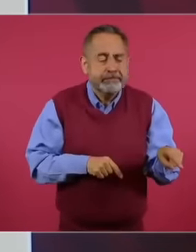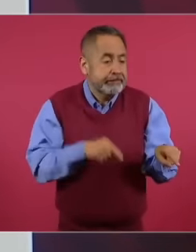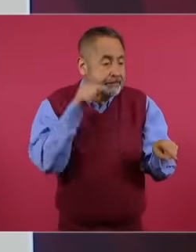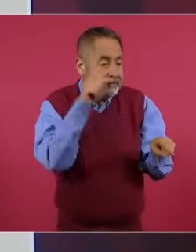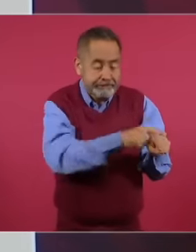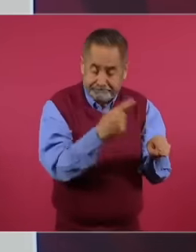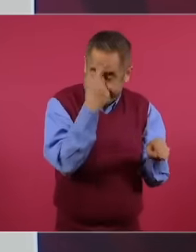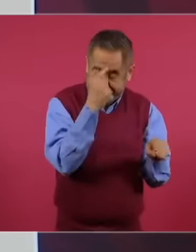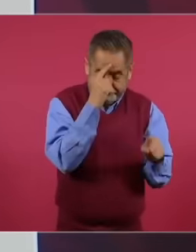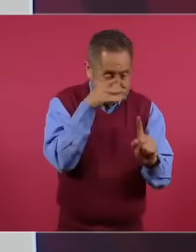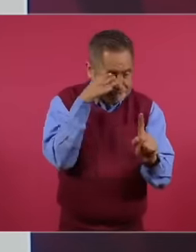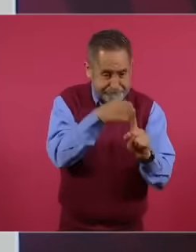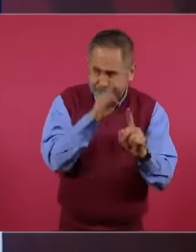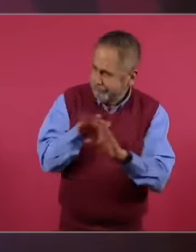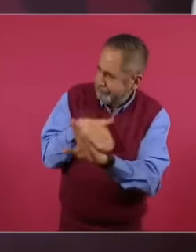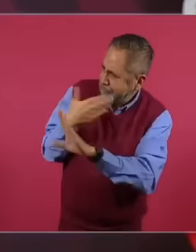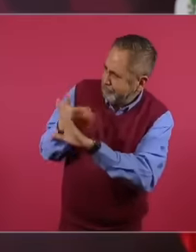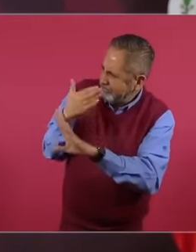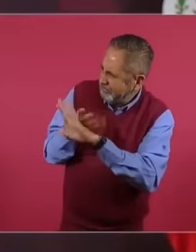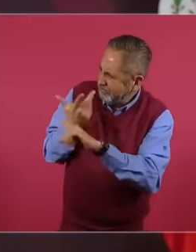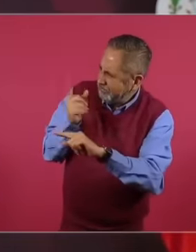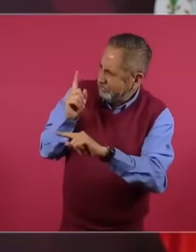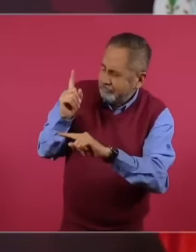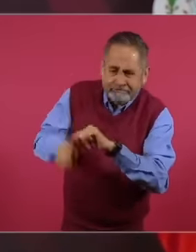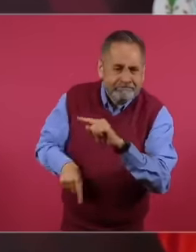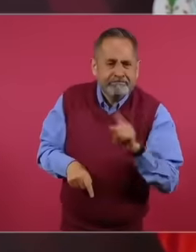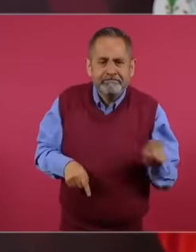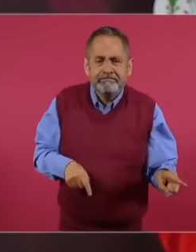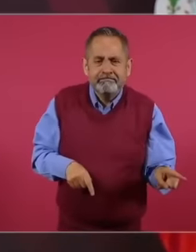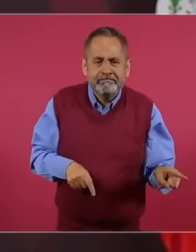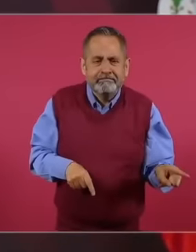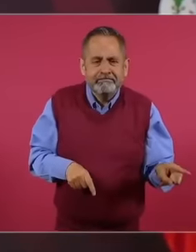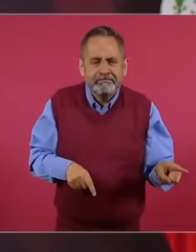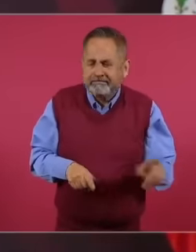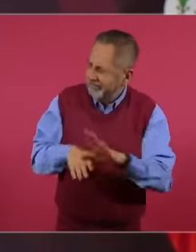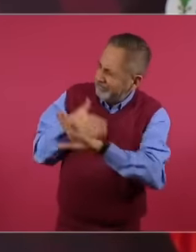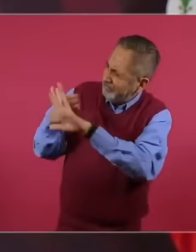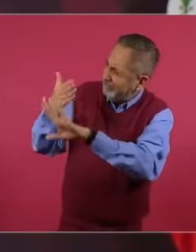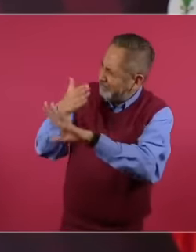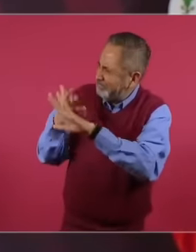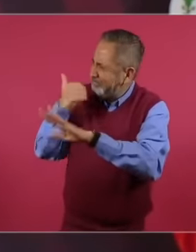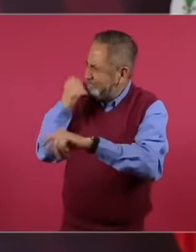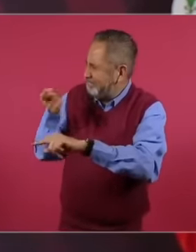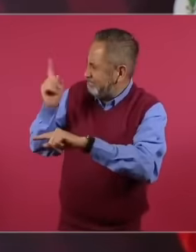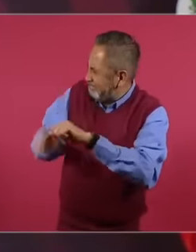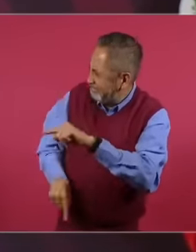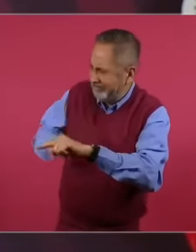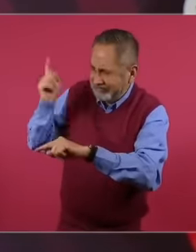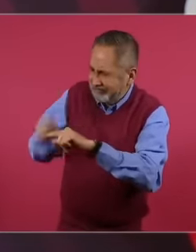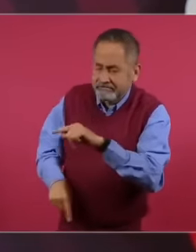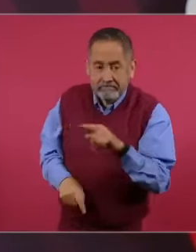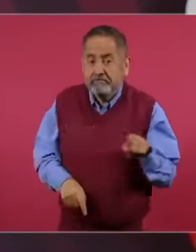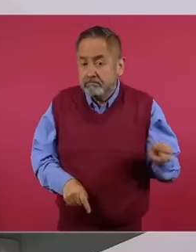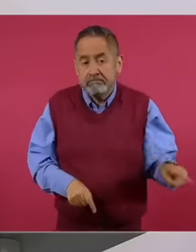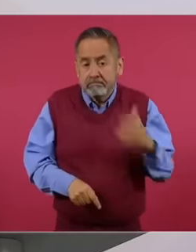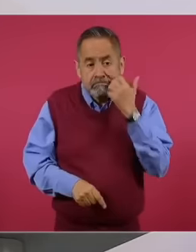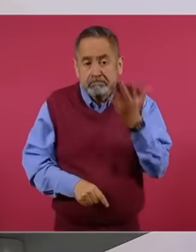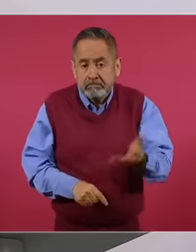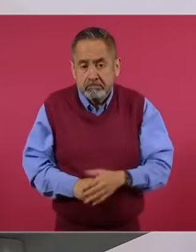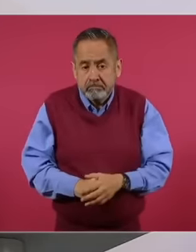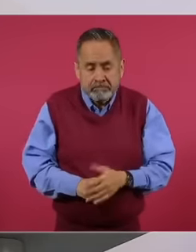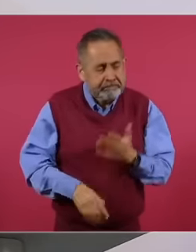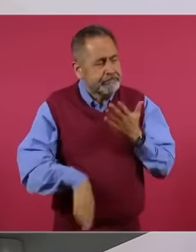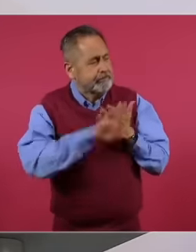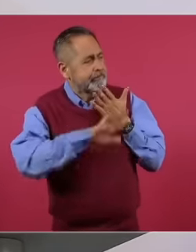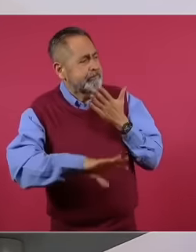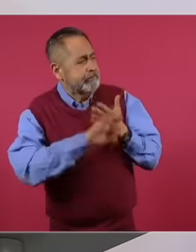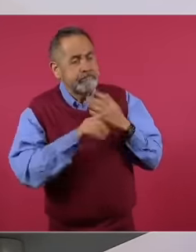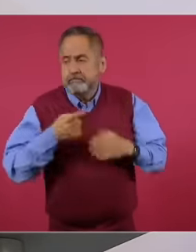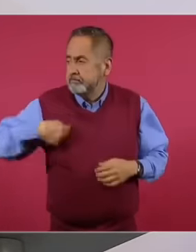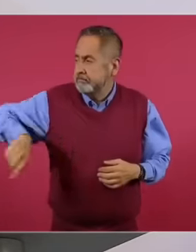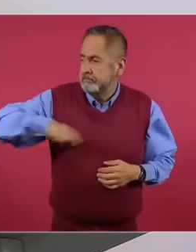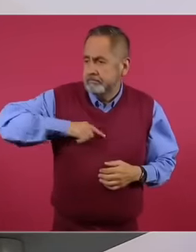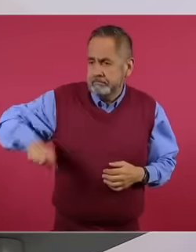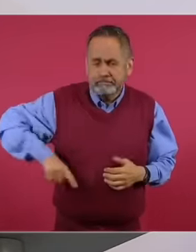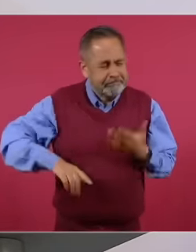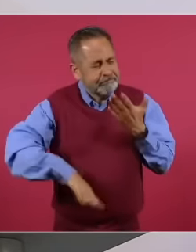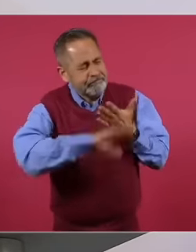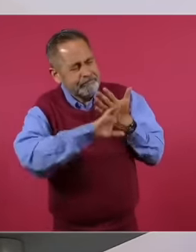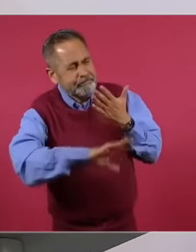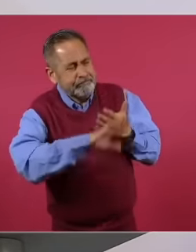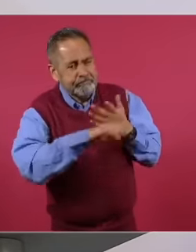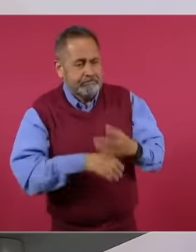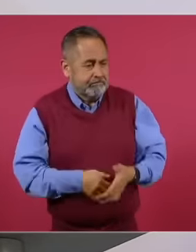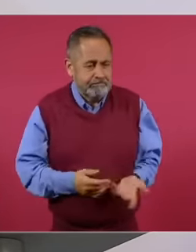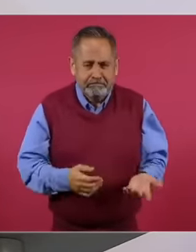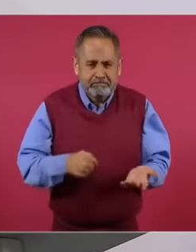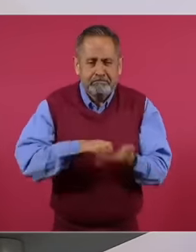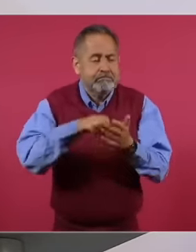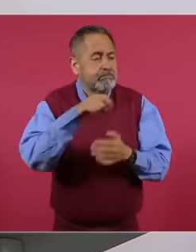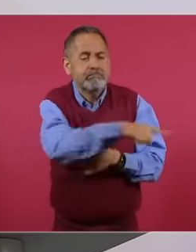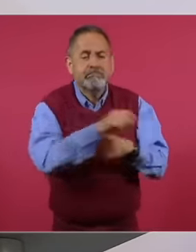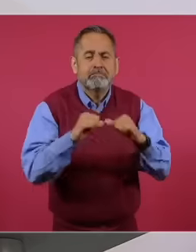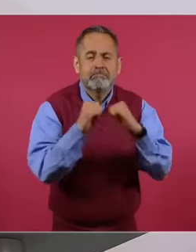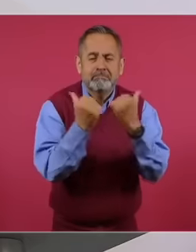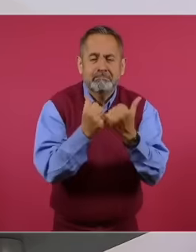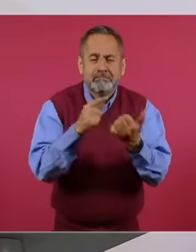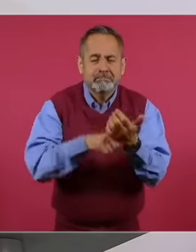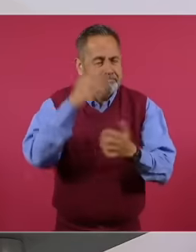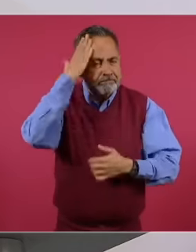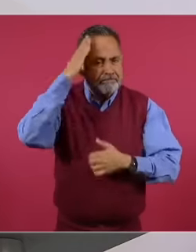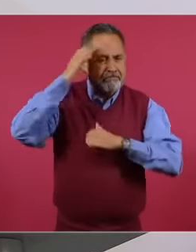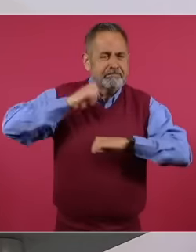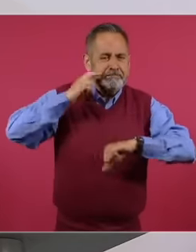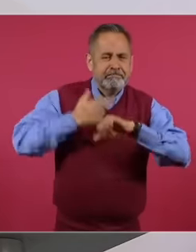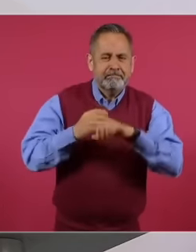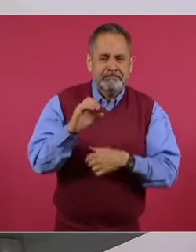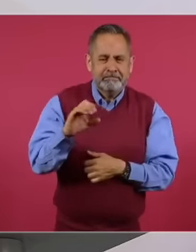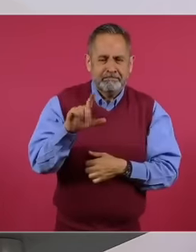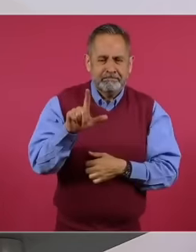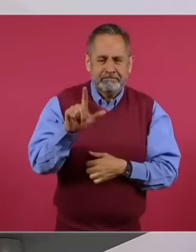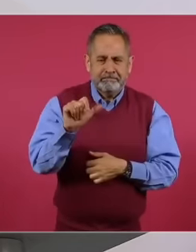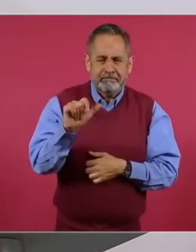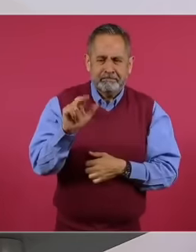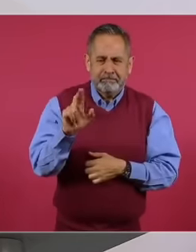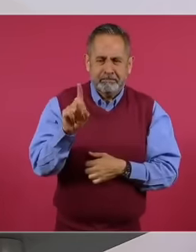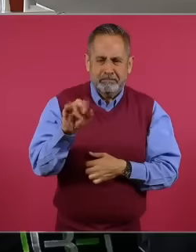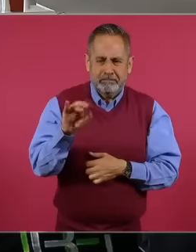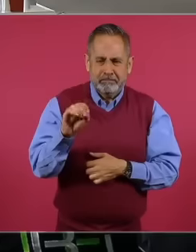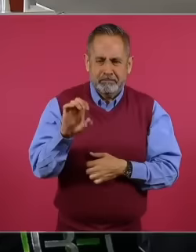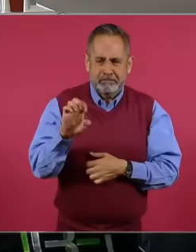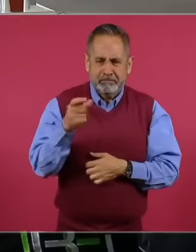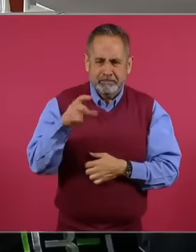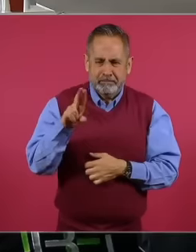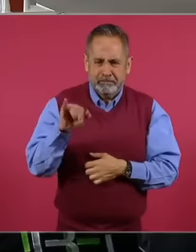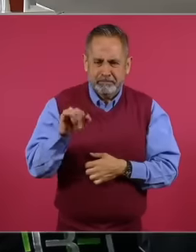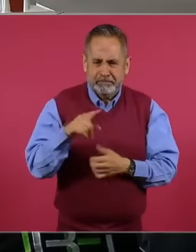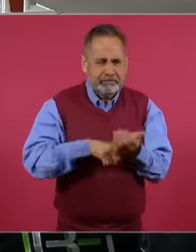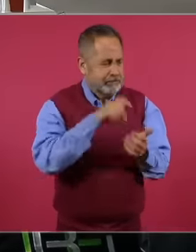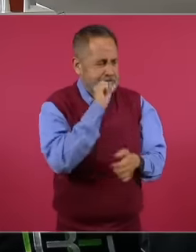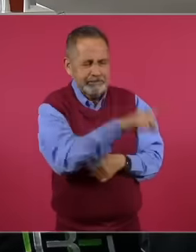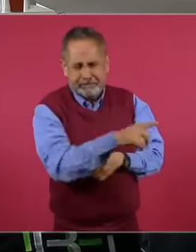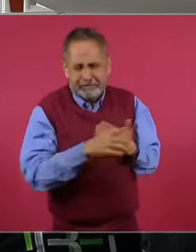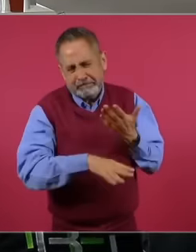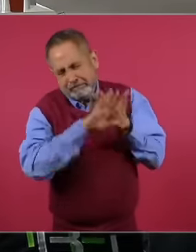attacking and undermining our government, this association, GZ's, and others